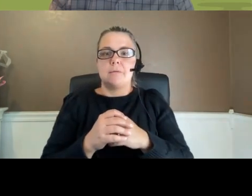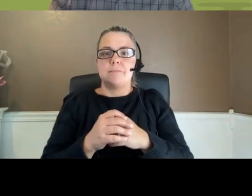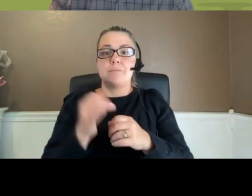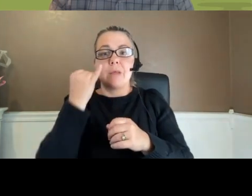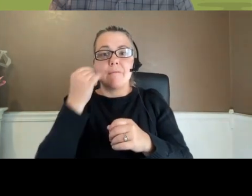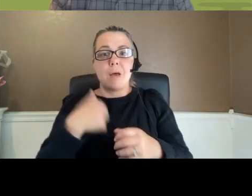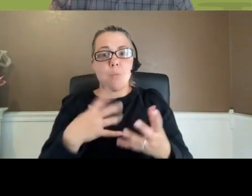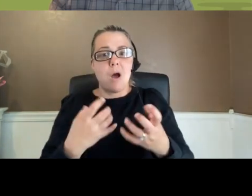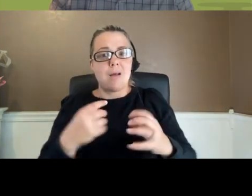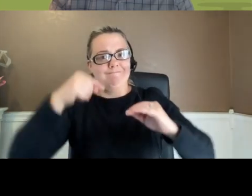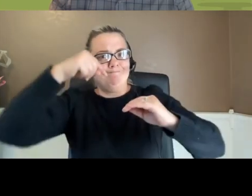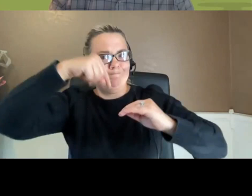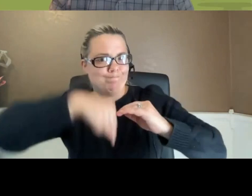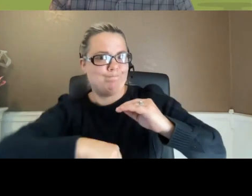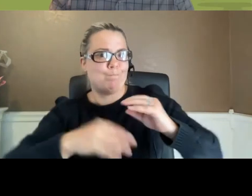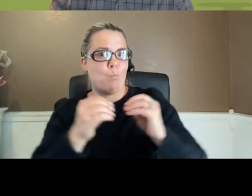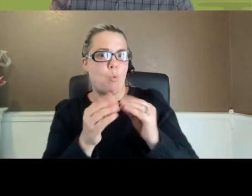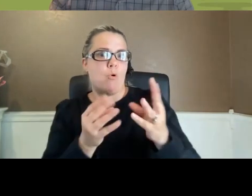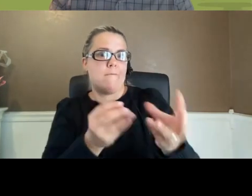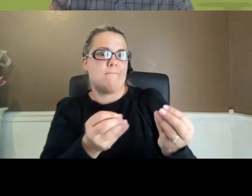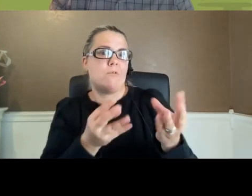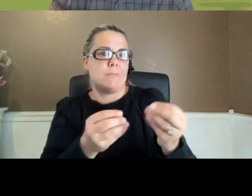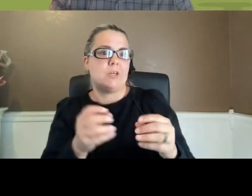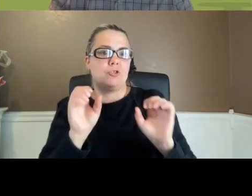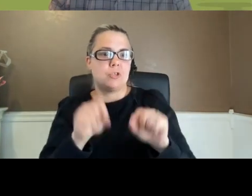click on that and it'll jump into the code and I can do a little bit of digging, but that gives you